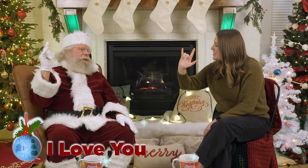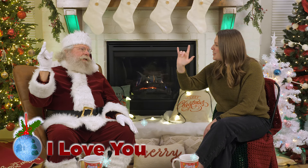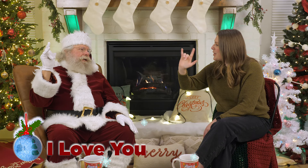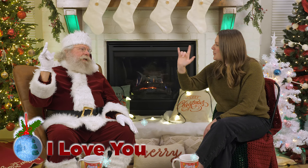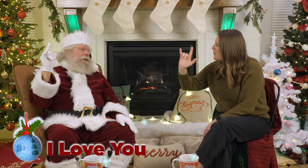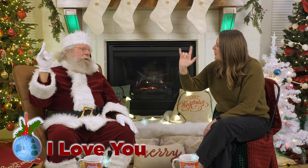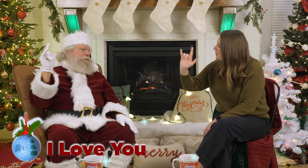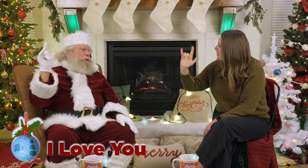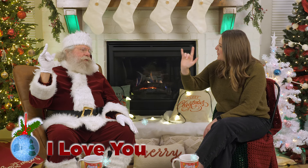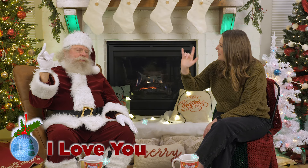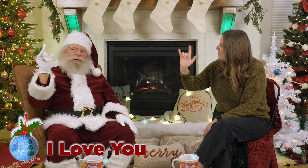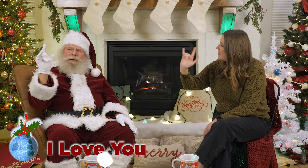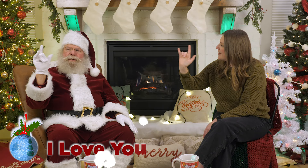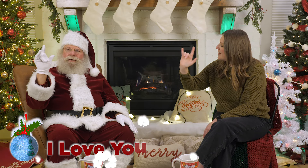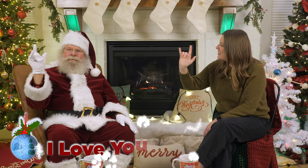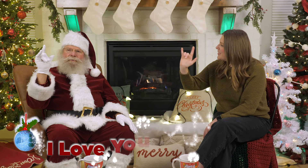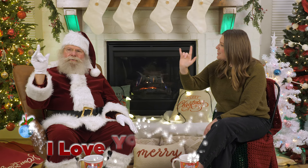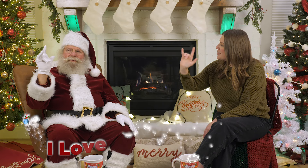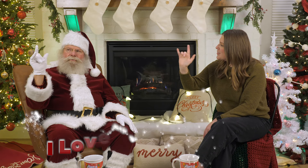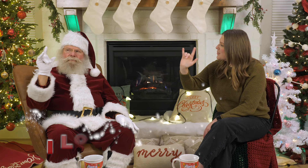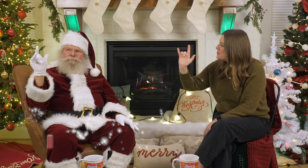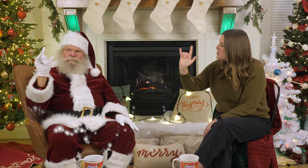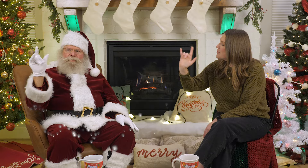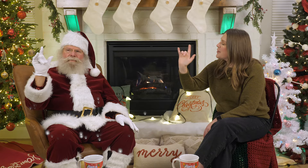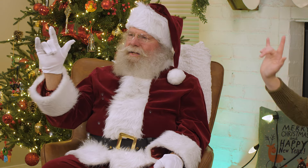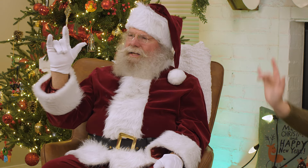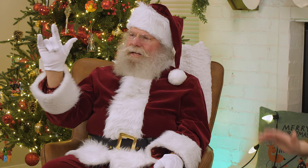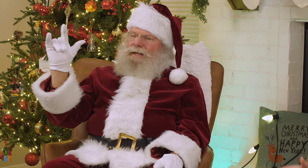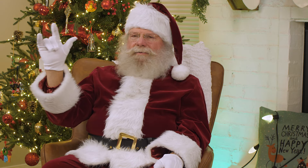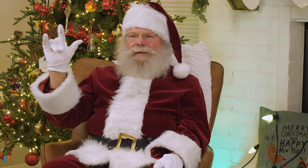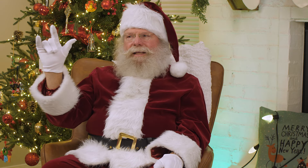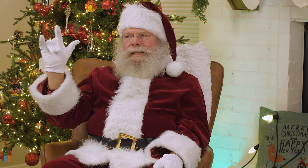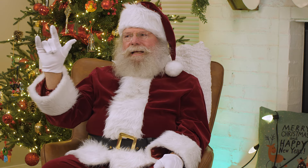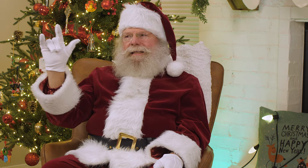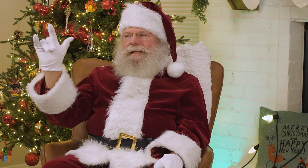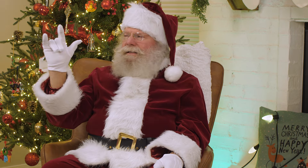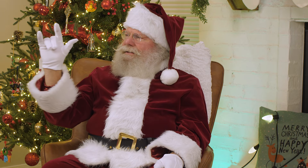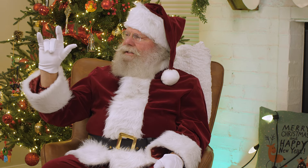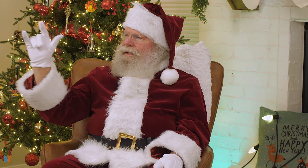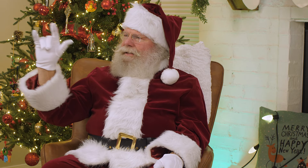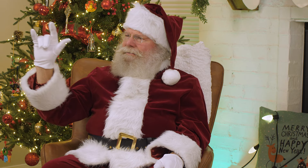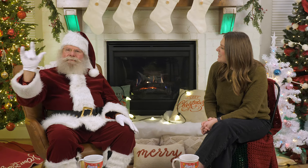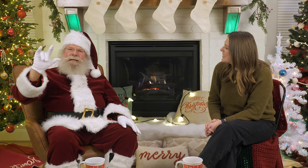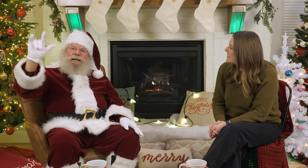So that we love you. Yes. You can just show them some love. Yes, I like that sign.